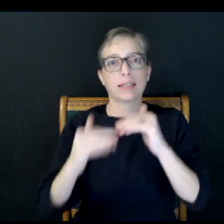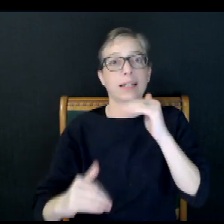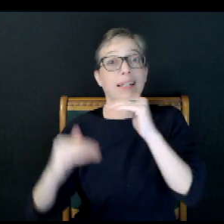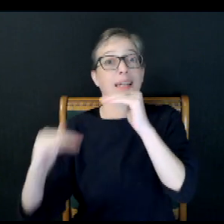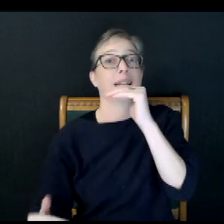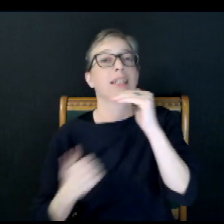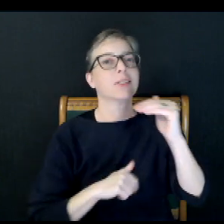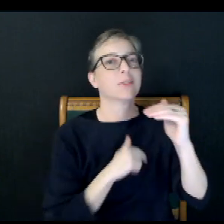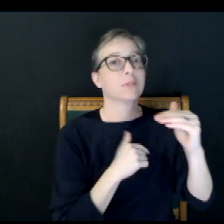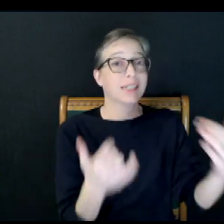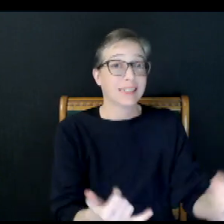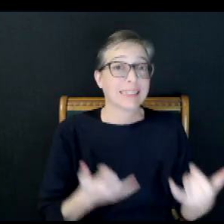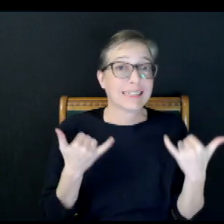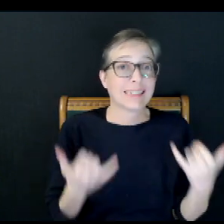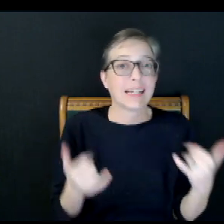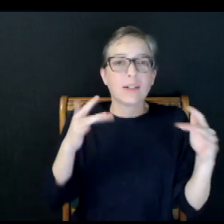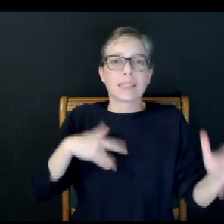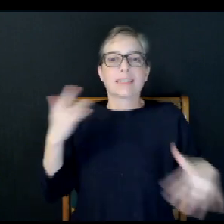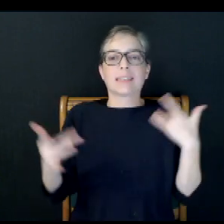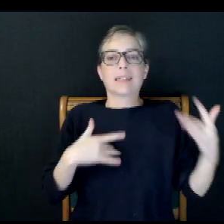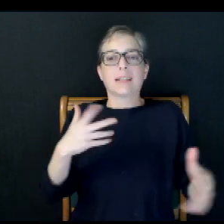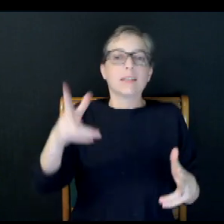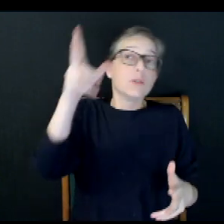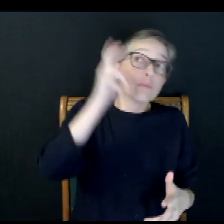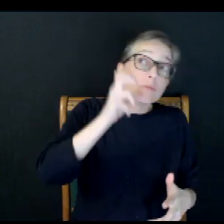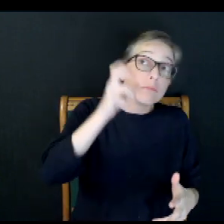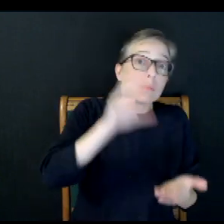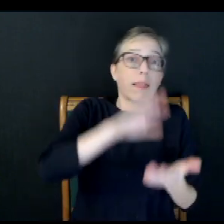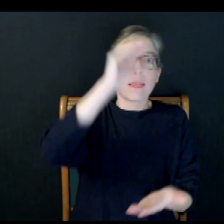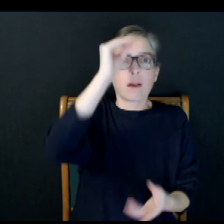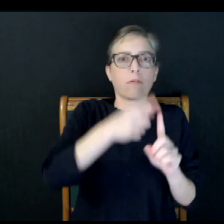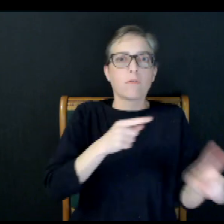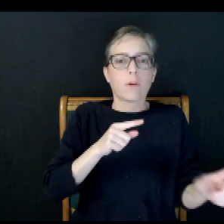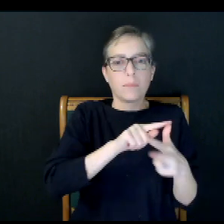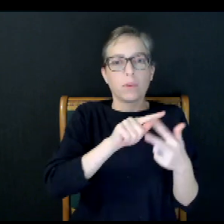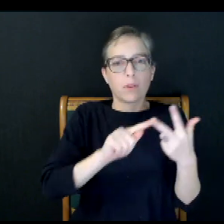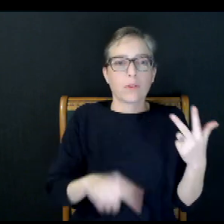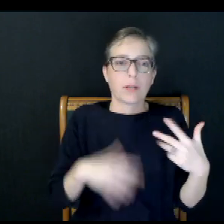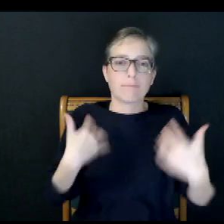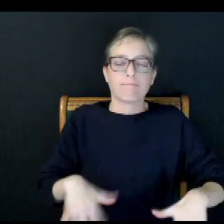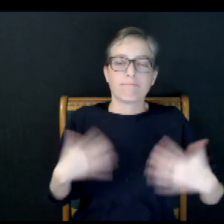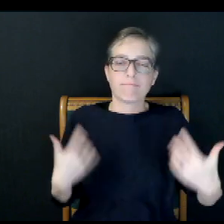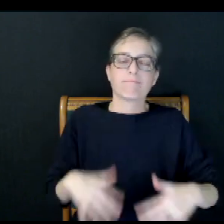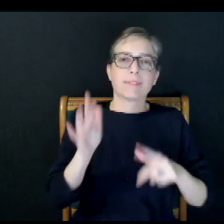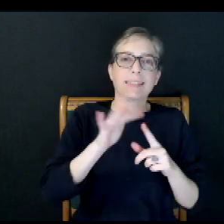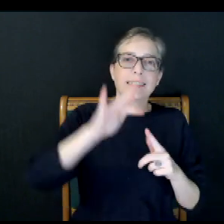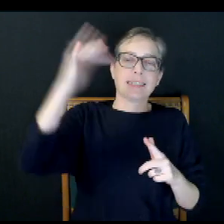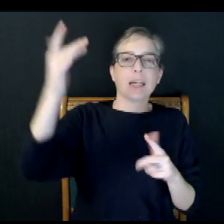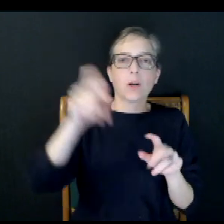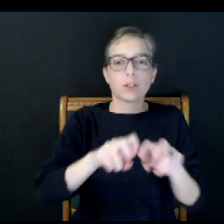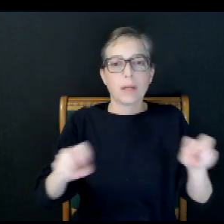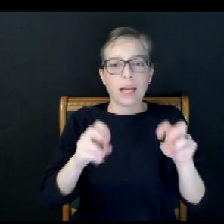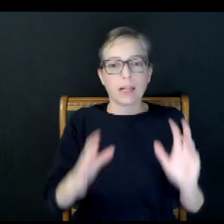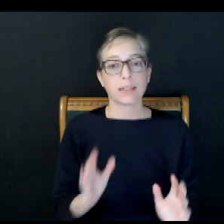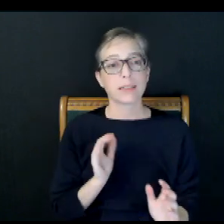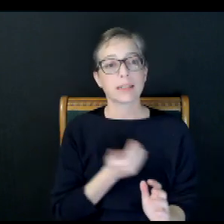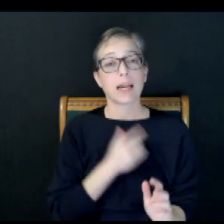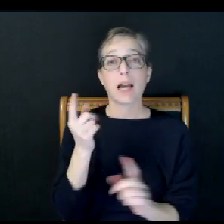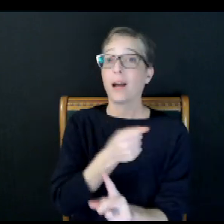three distinguished panelists within the CLEC. Our ultimate goal is to address equity and to improve